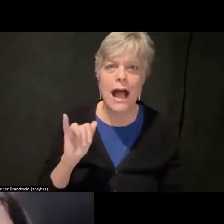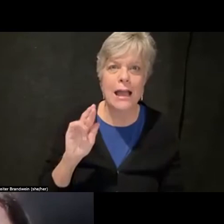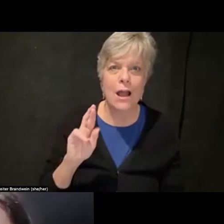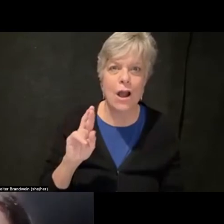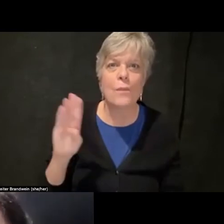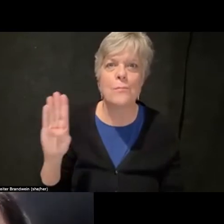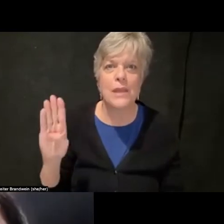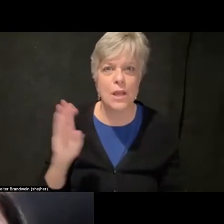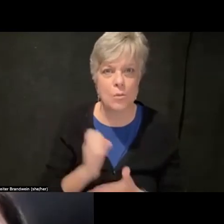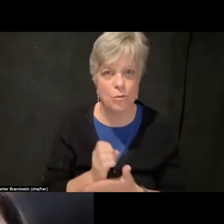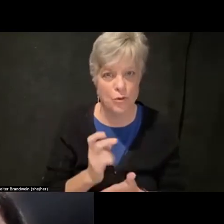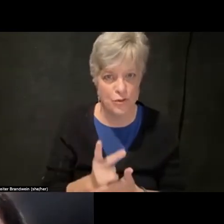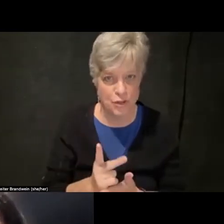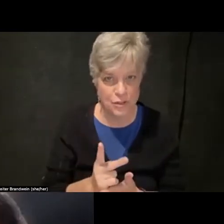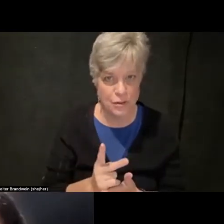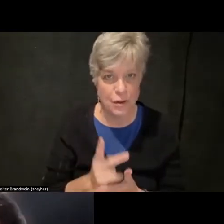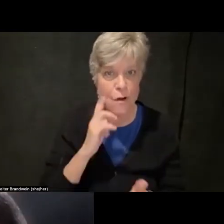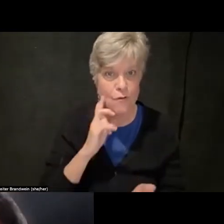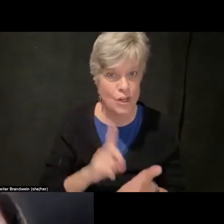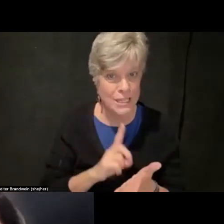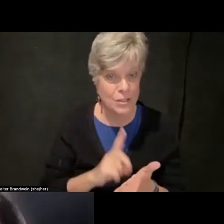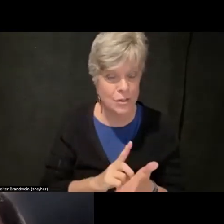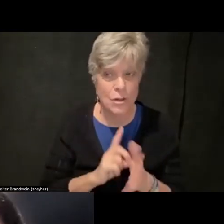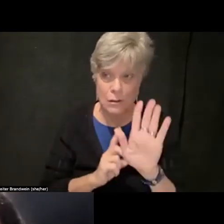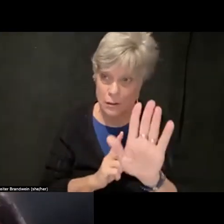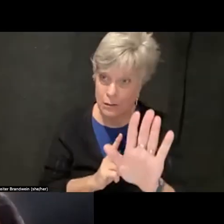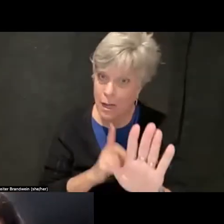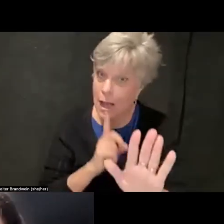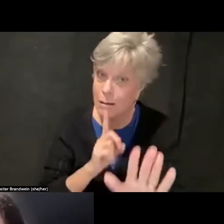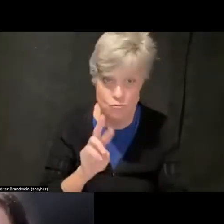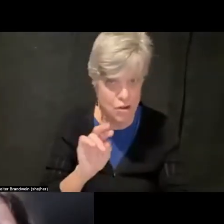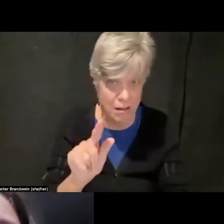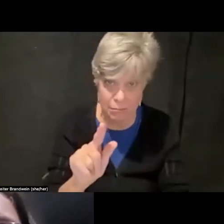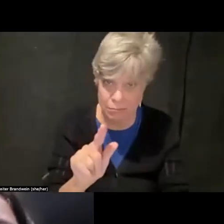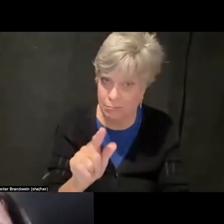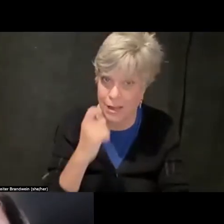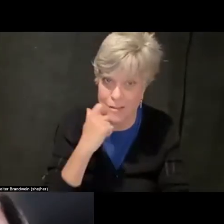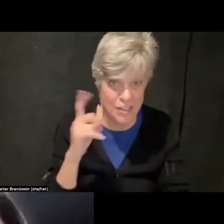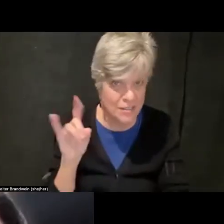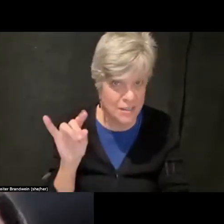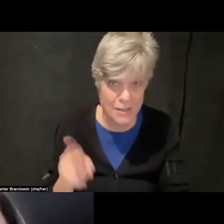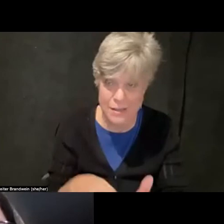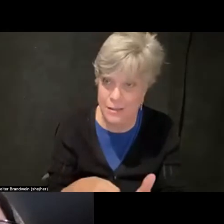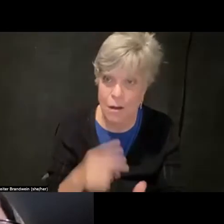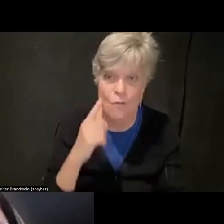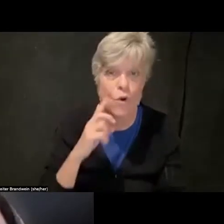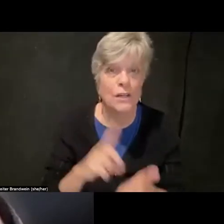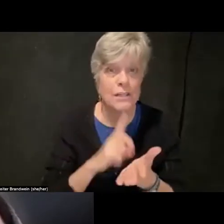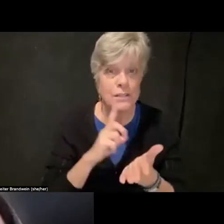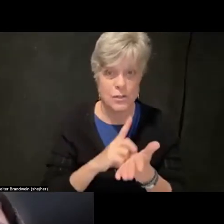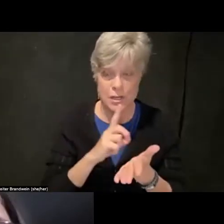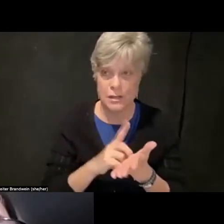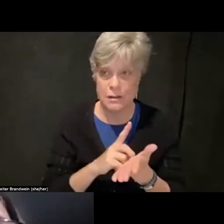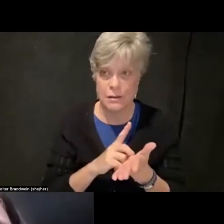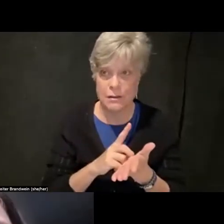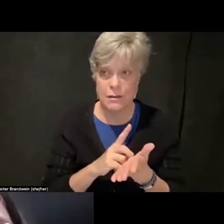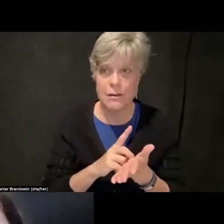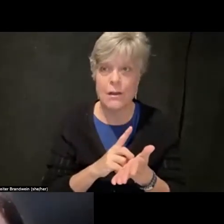And for dissertation, I'm just being really real as somebody that just did this, for dissertation, that could be a lot.